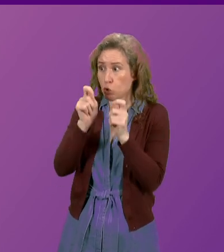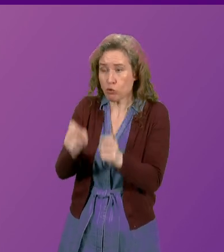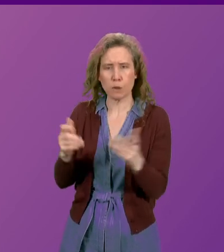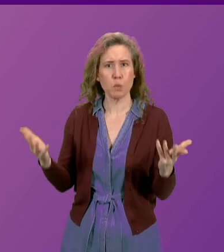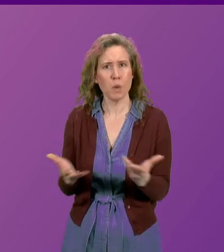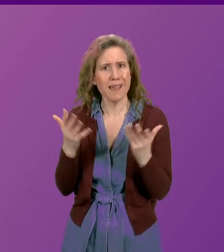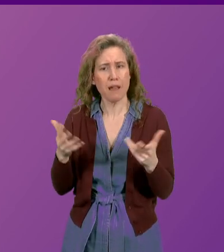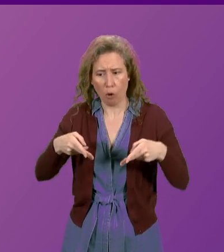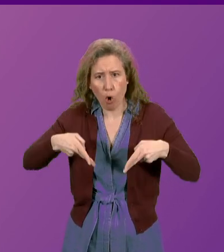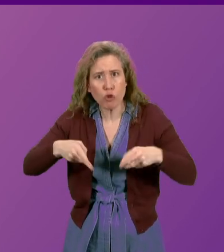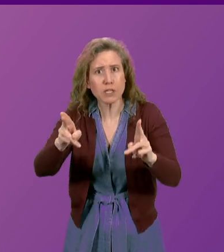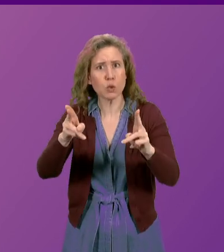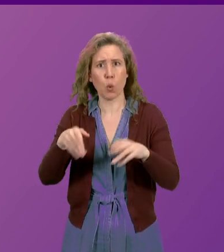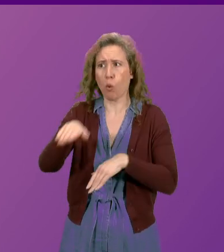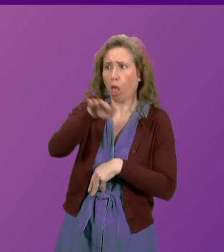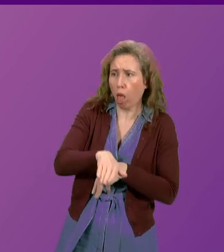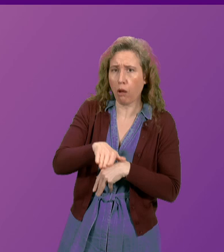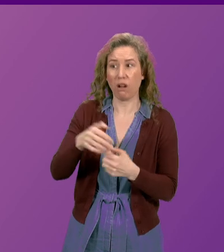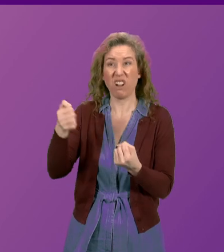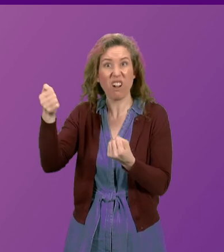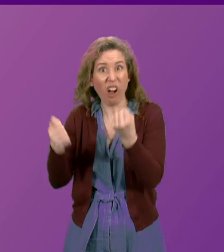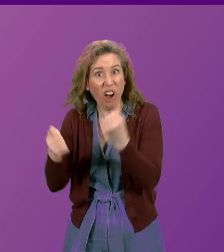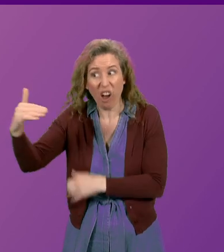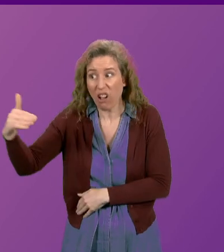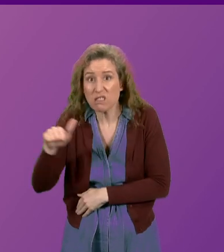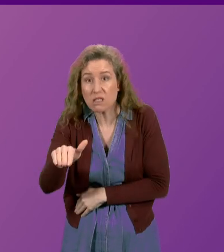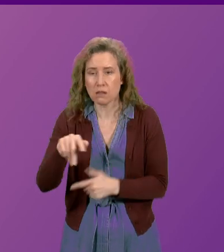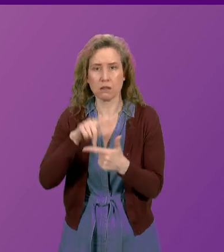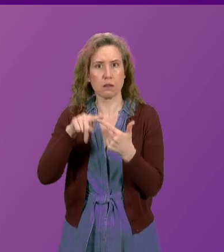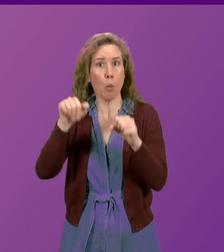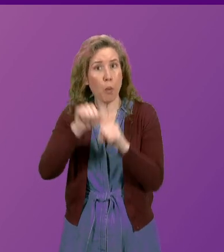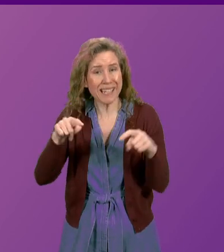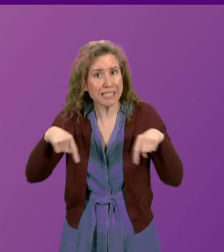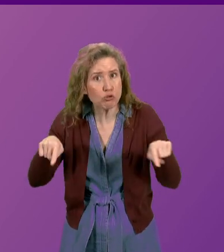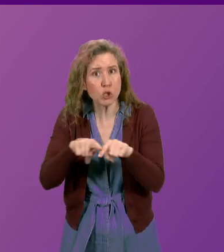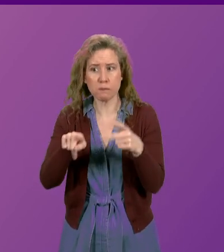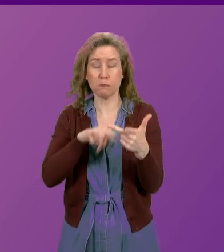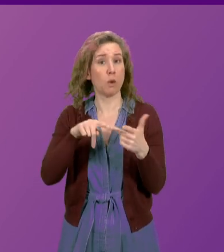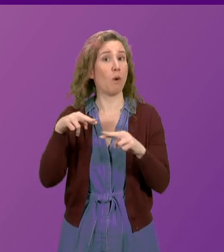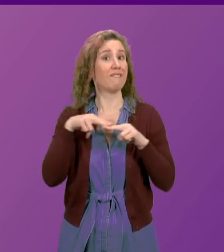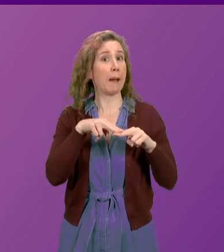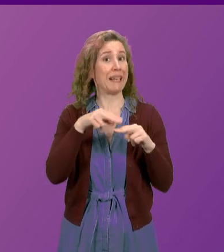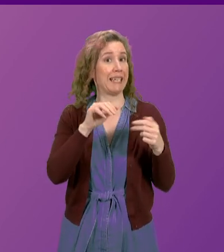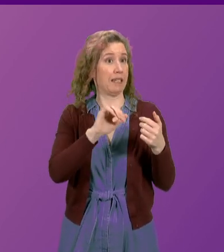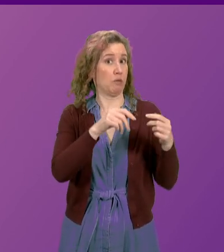trolleys in corridors, cars, the waiting room, relative rooms, plaster rooms.”